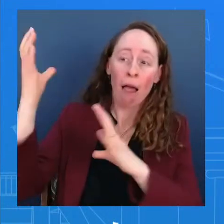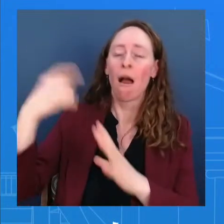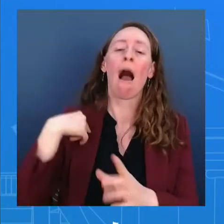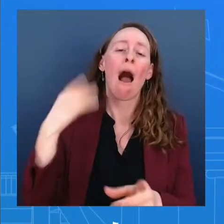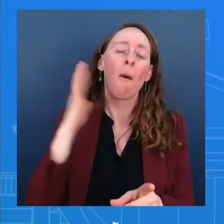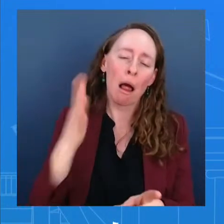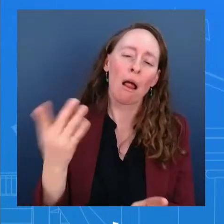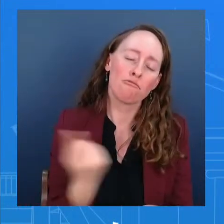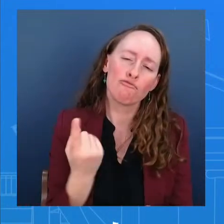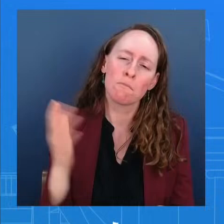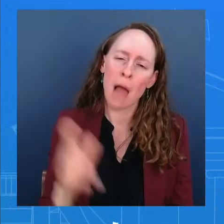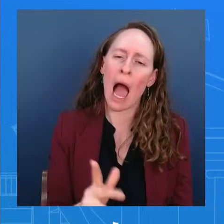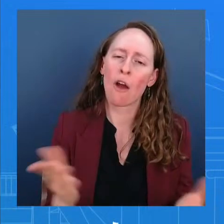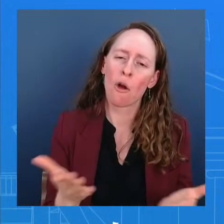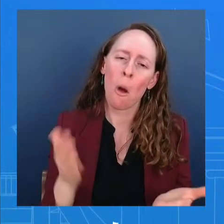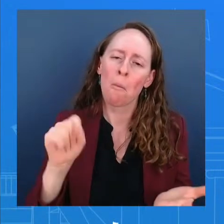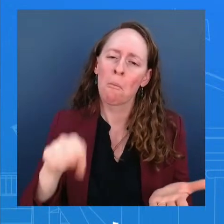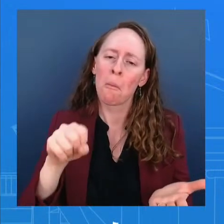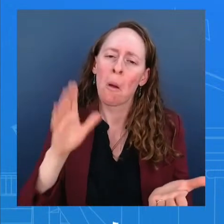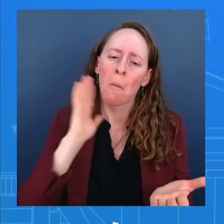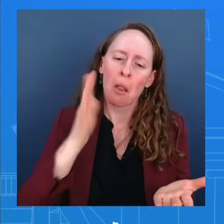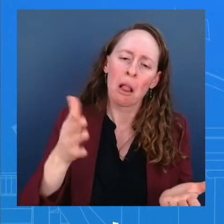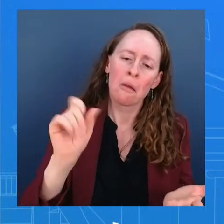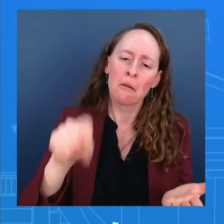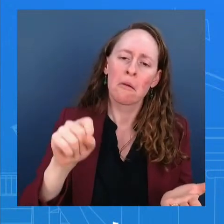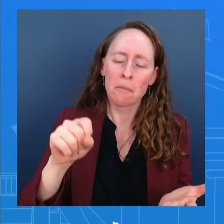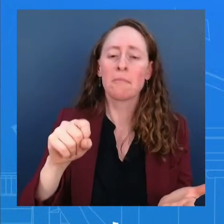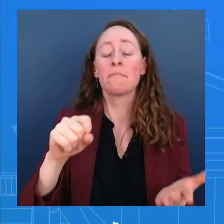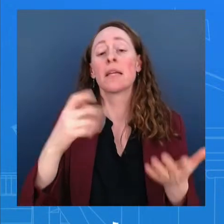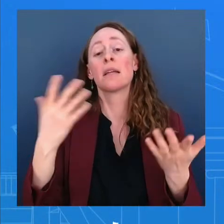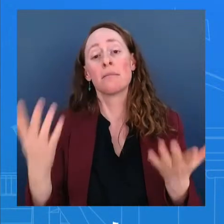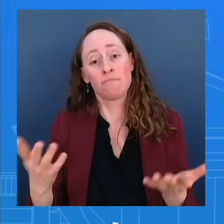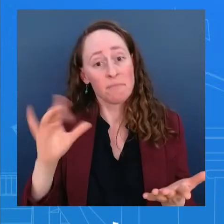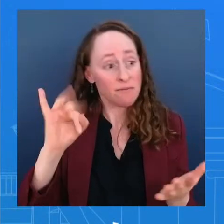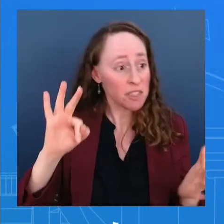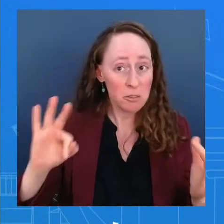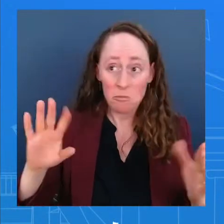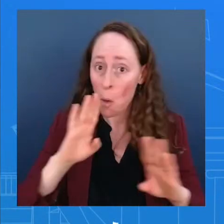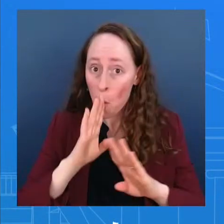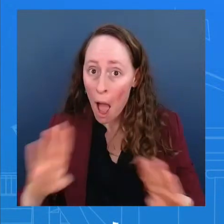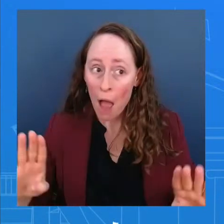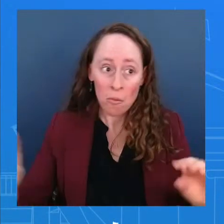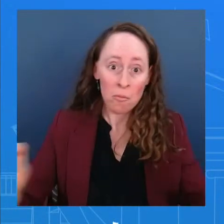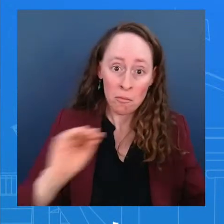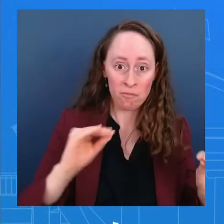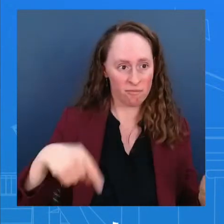of the past years. But if it is, in fact, my last time before you, I just want to say thank you for what you guys do every day.